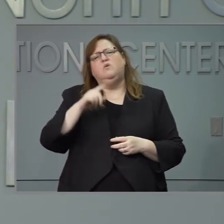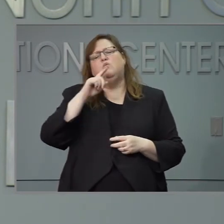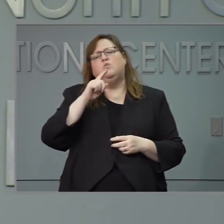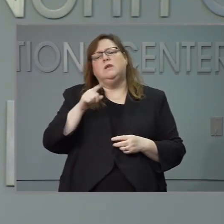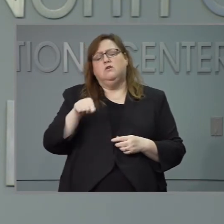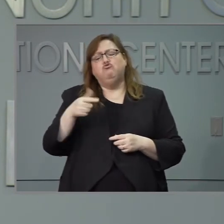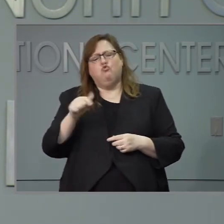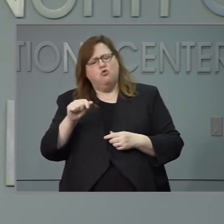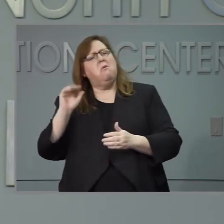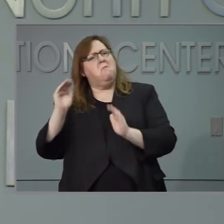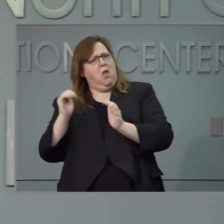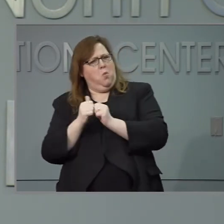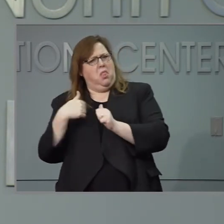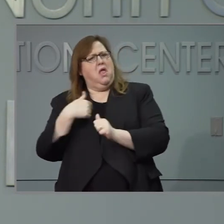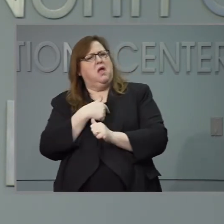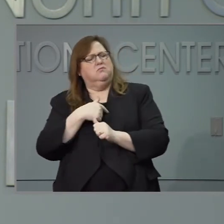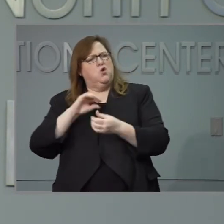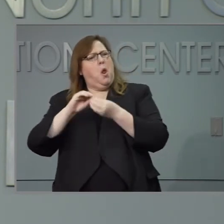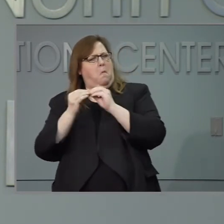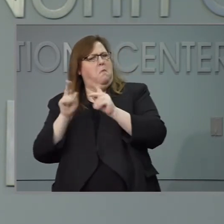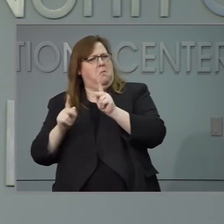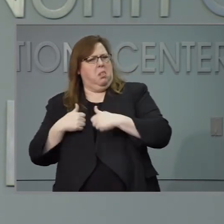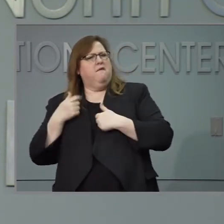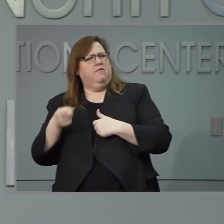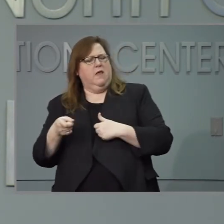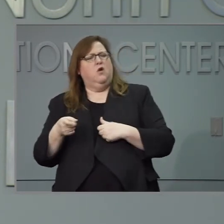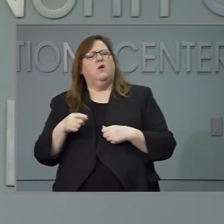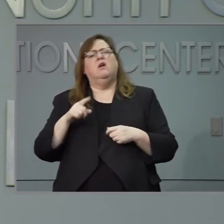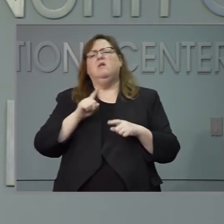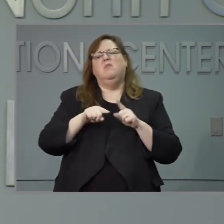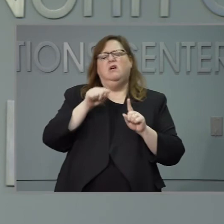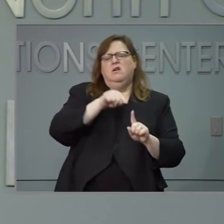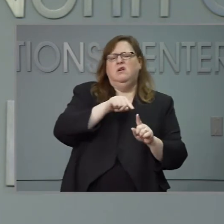ENCANTA REGALAR INCENTIVOS A LAS CORPORACIONES CUANDO VIENEN A LA